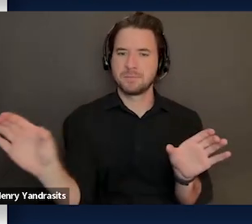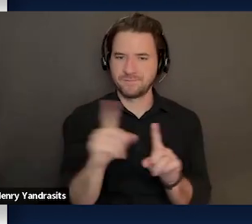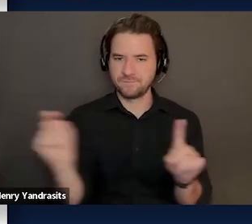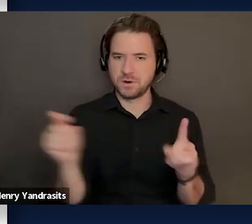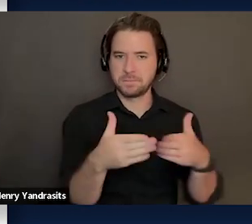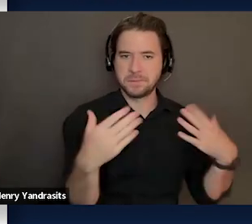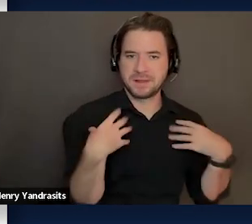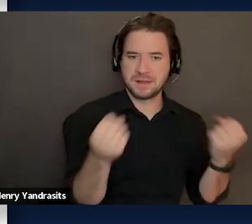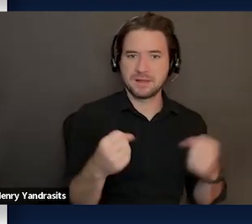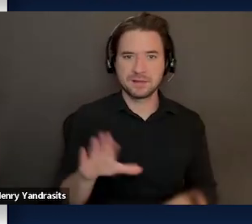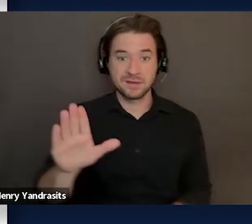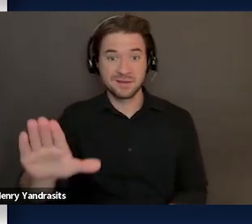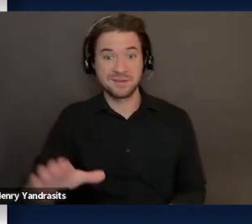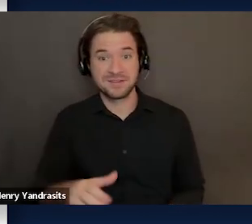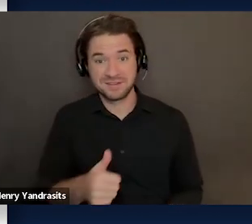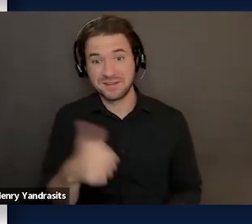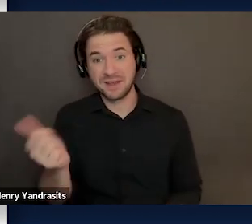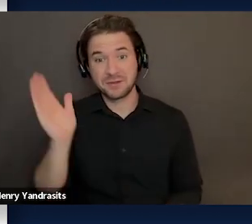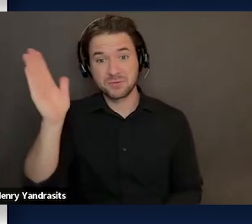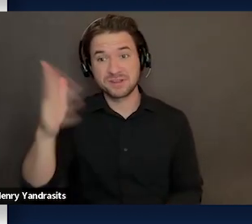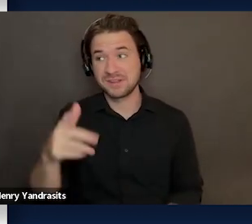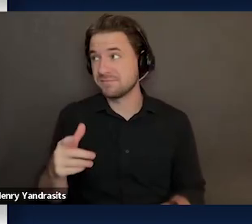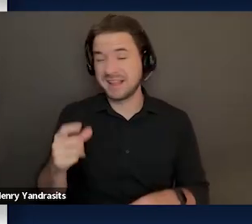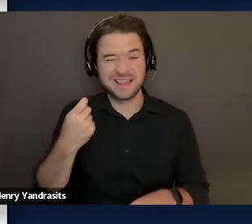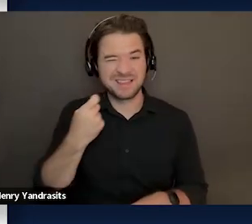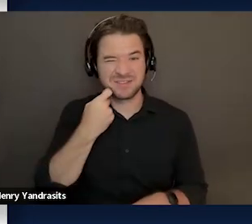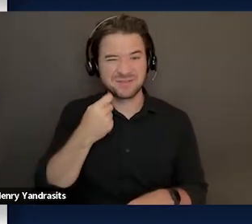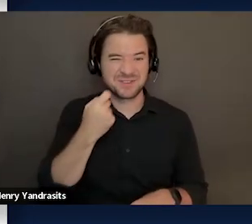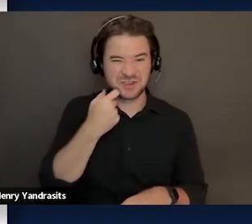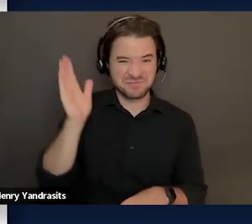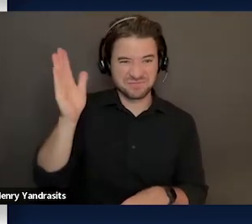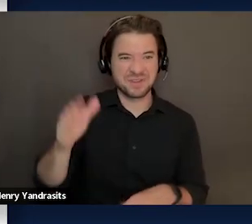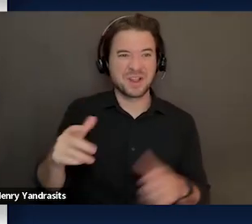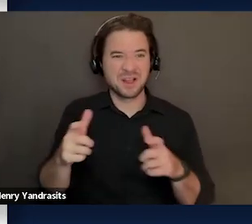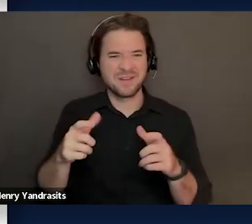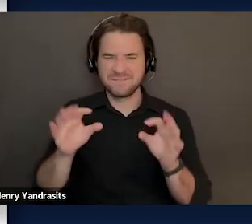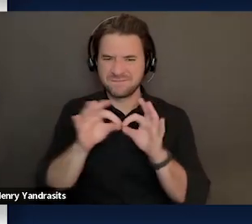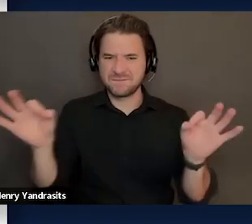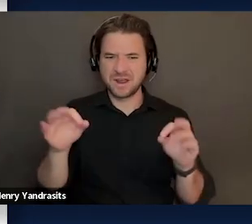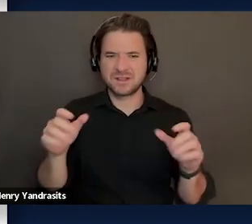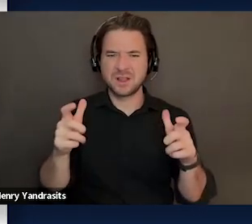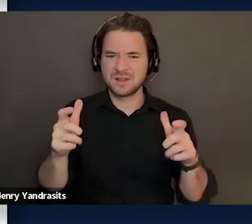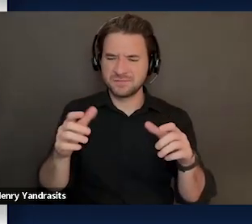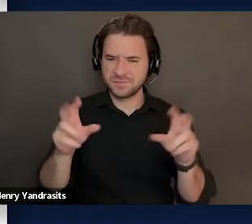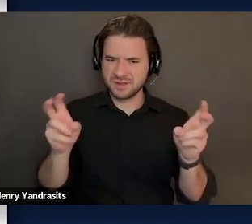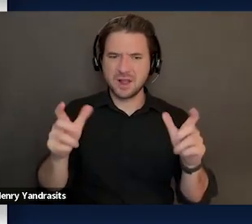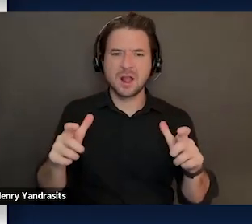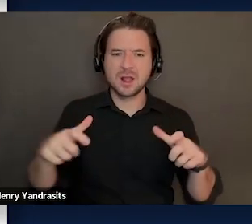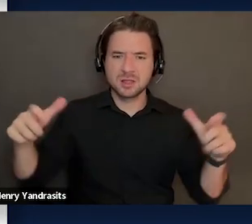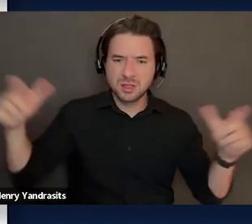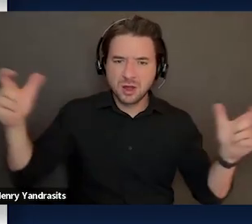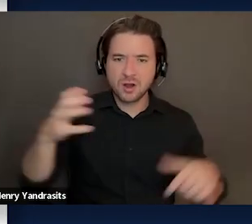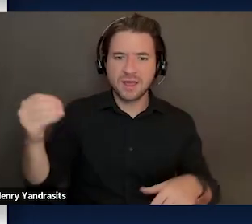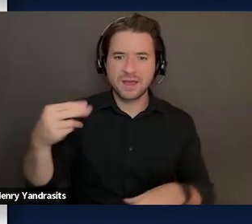Um, in a presentation that was only a few minutes longer than the one I'm giving today, the phrase, large and heterogeneous, was used multiple times to characterize.